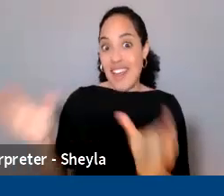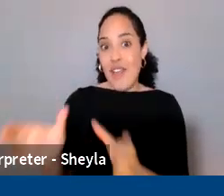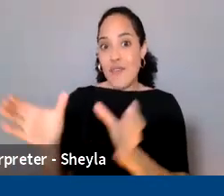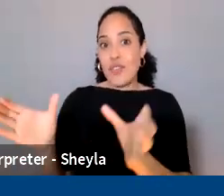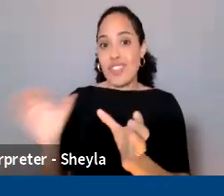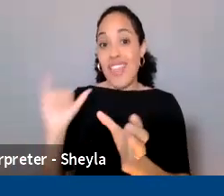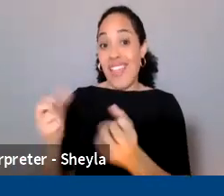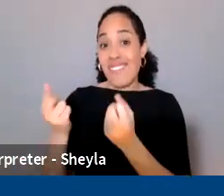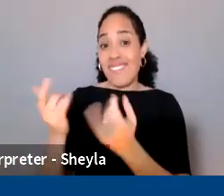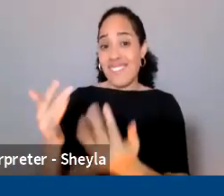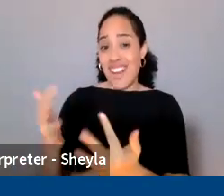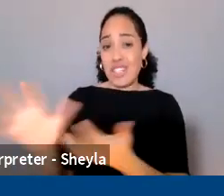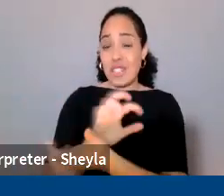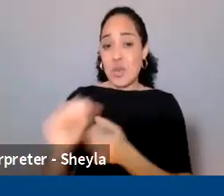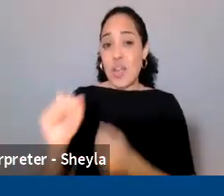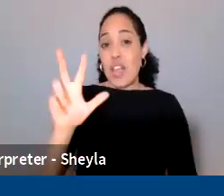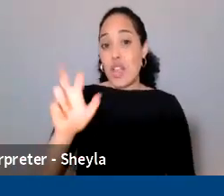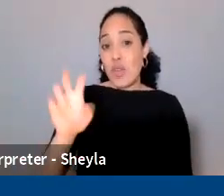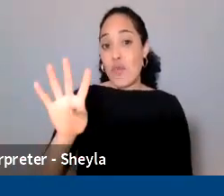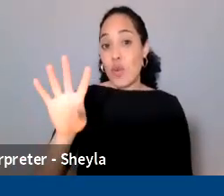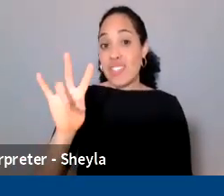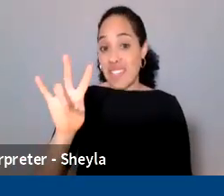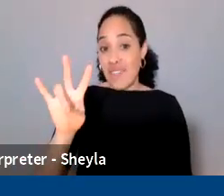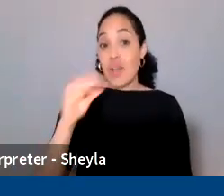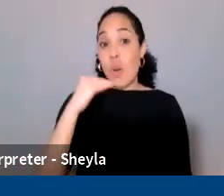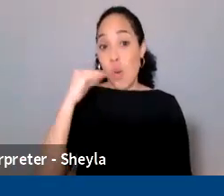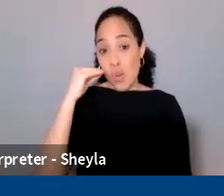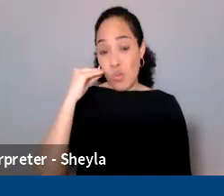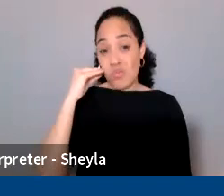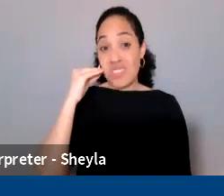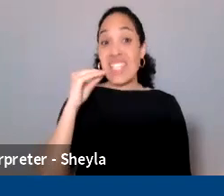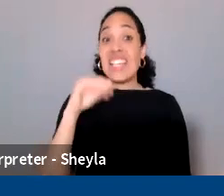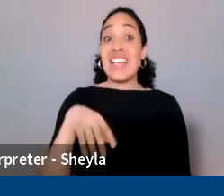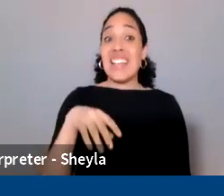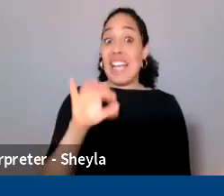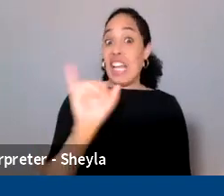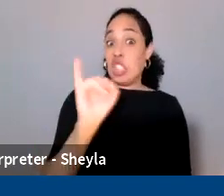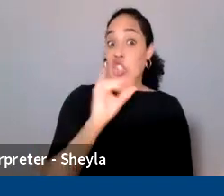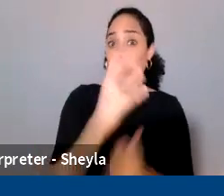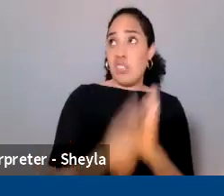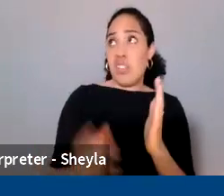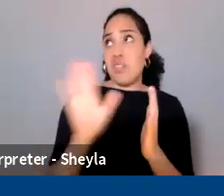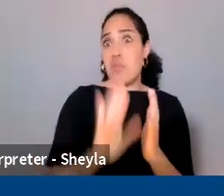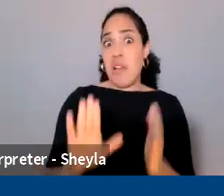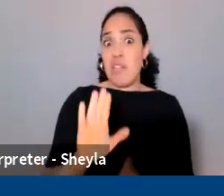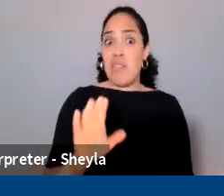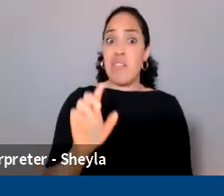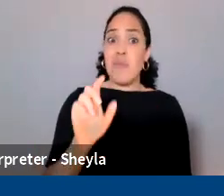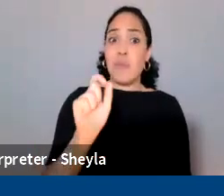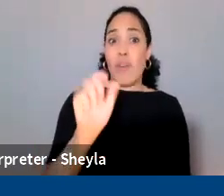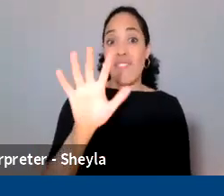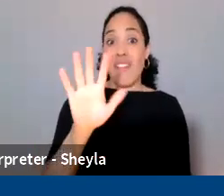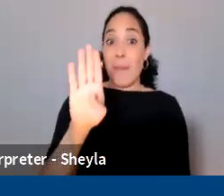um that had an insured loss of um approximately a bill half a billion dollars uh 454 million dollars